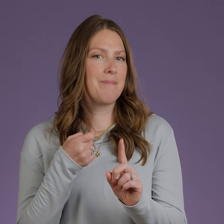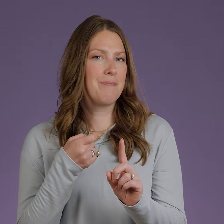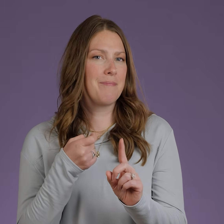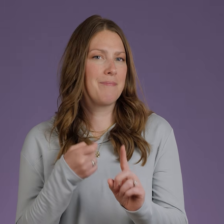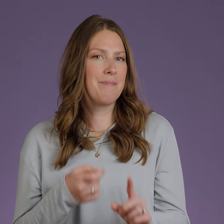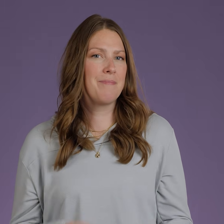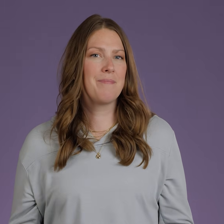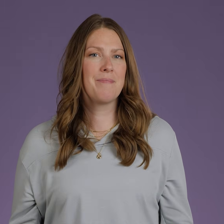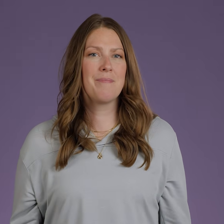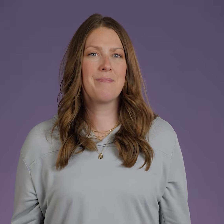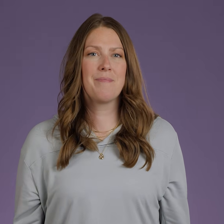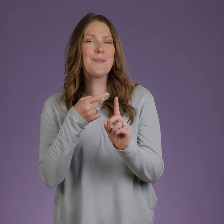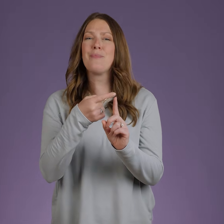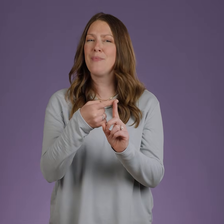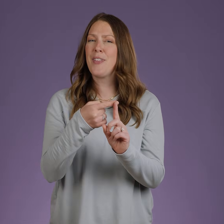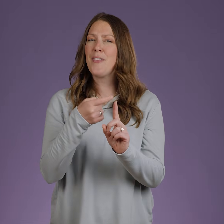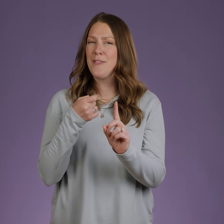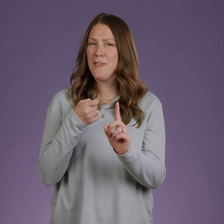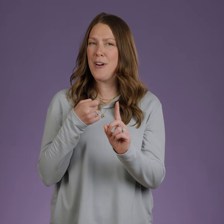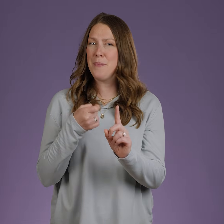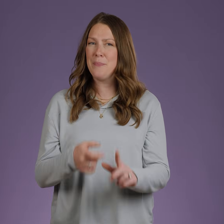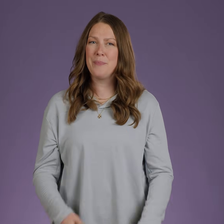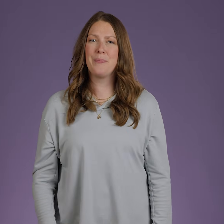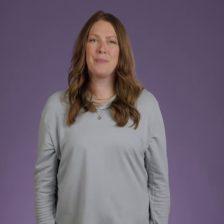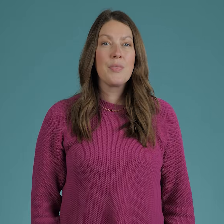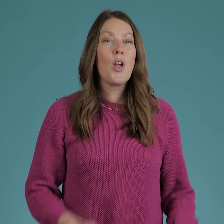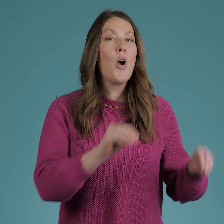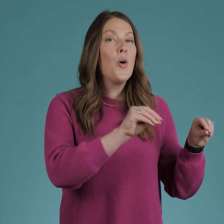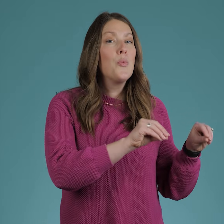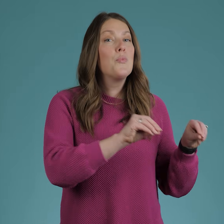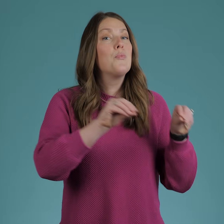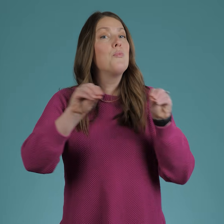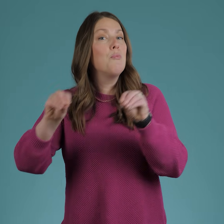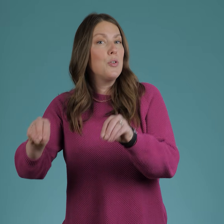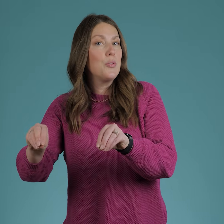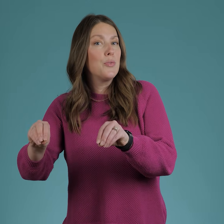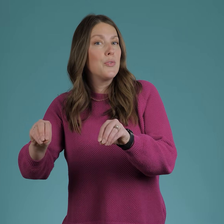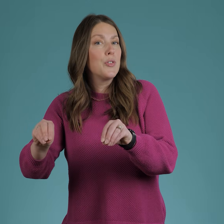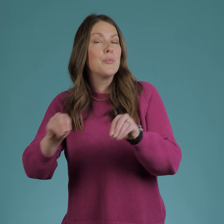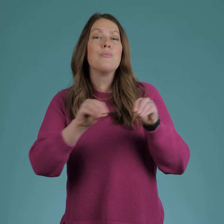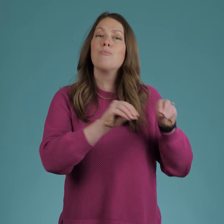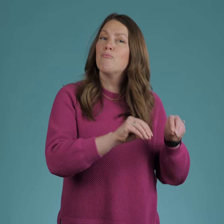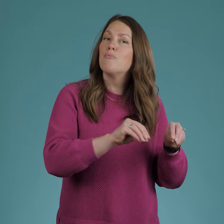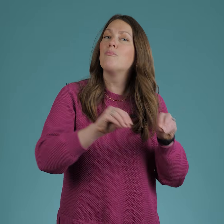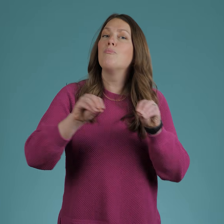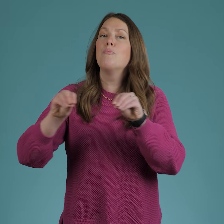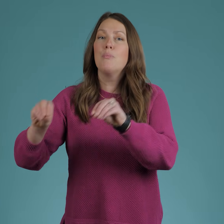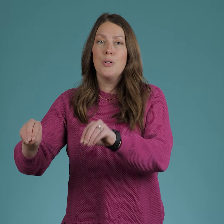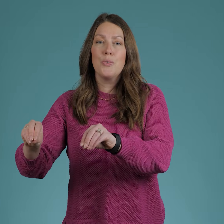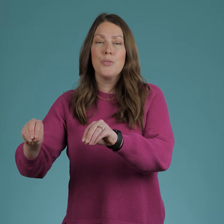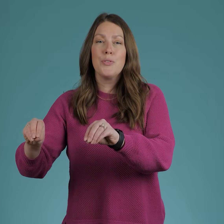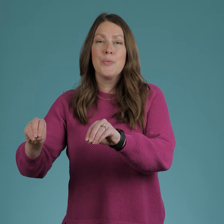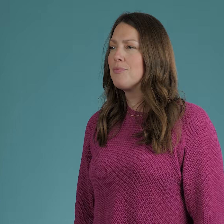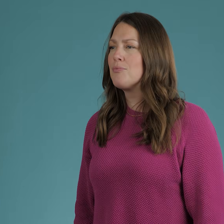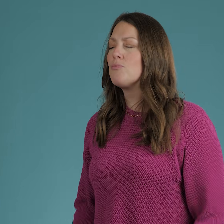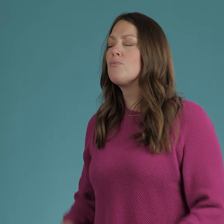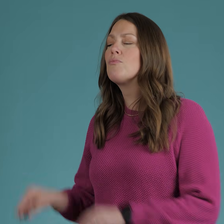From that place. From Move